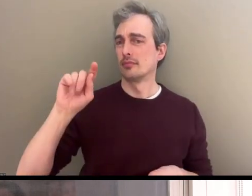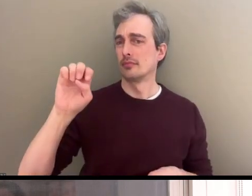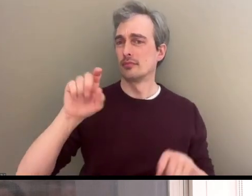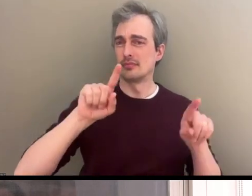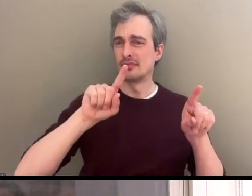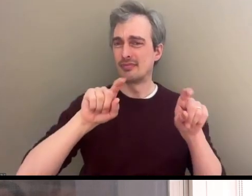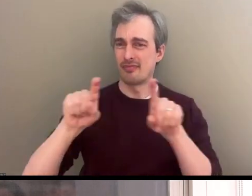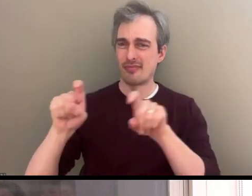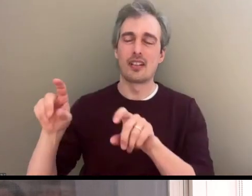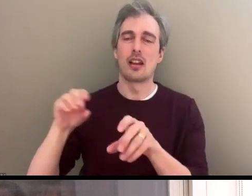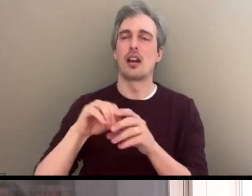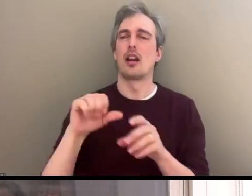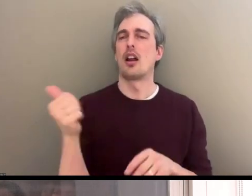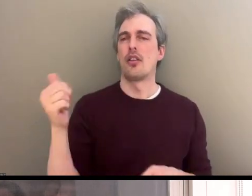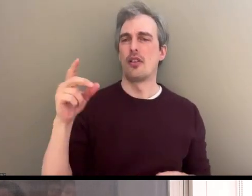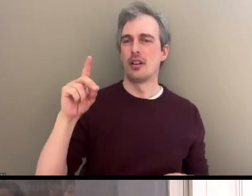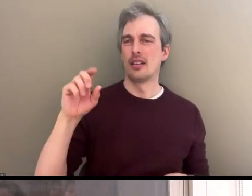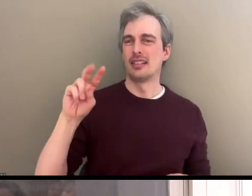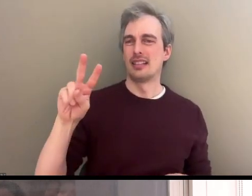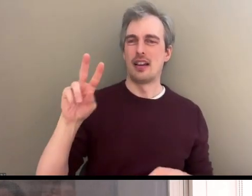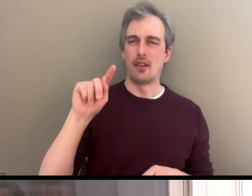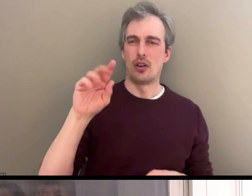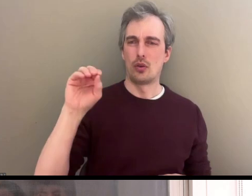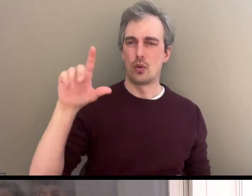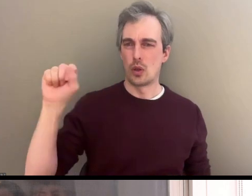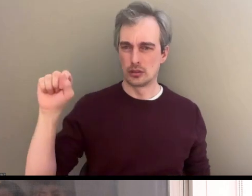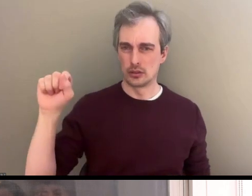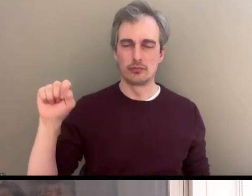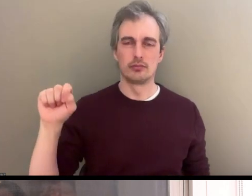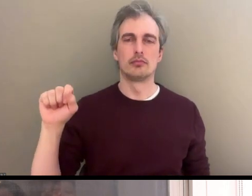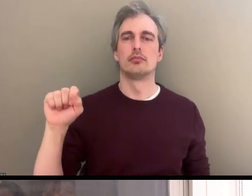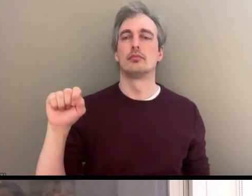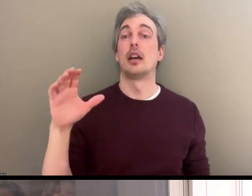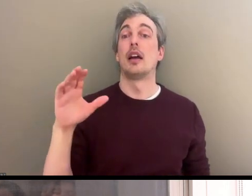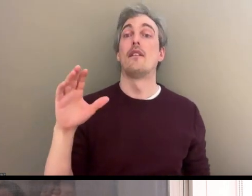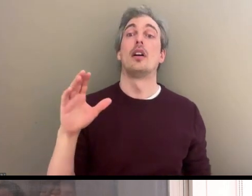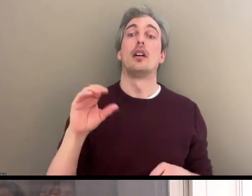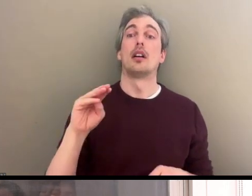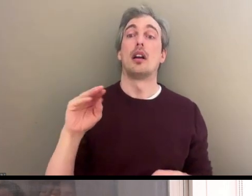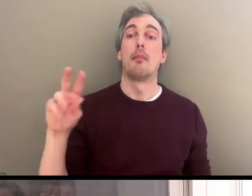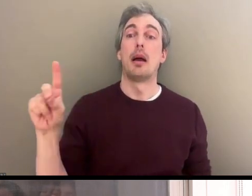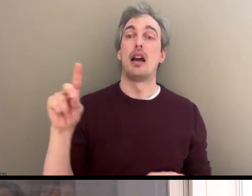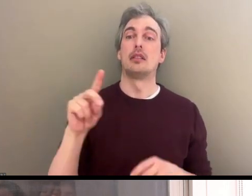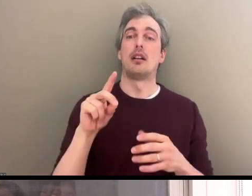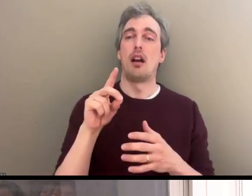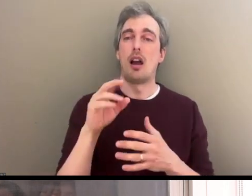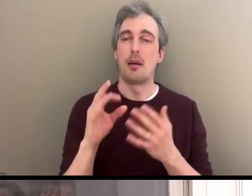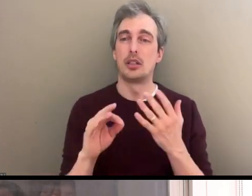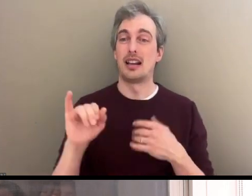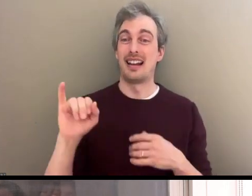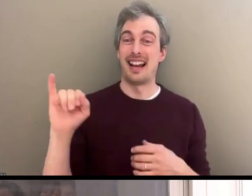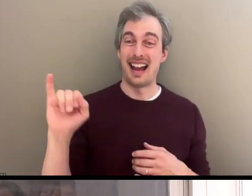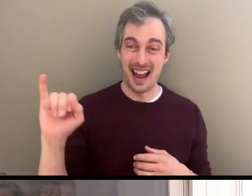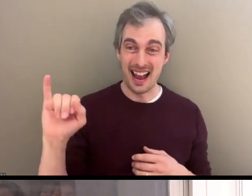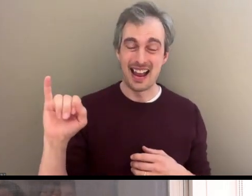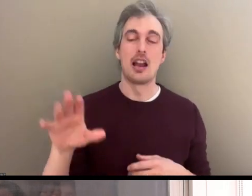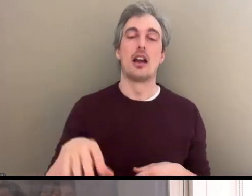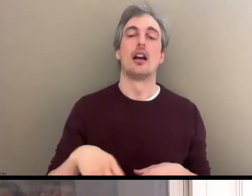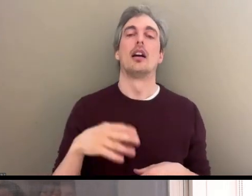And to open the DevTools, we could Command-Option-I, or right-click with your mouse, go to Axe DevTools.